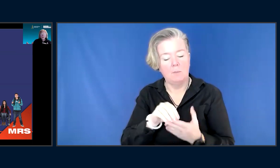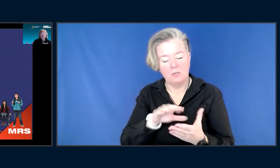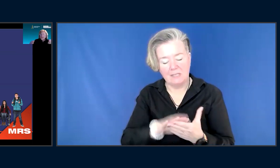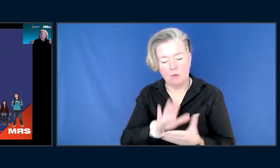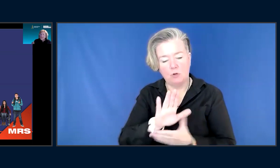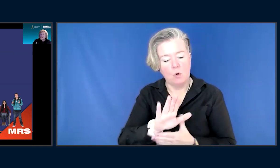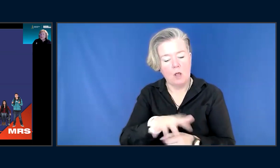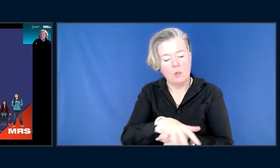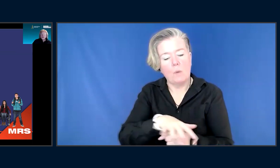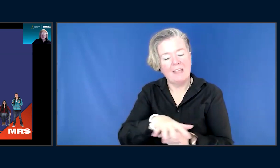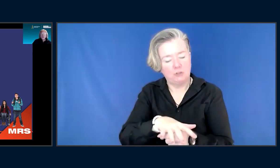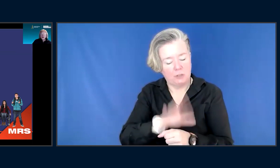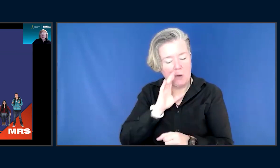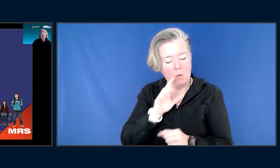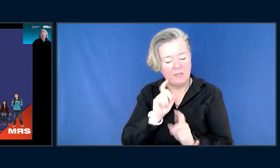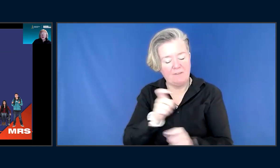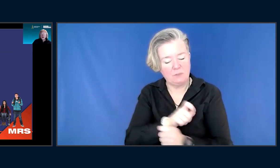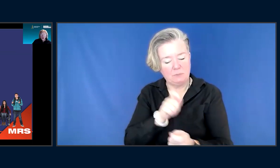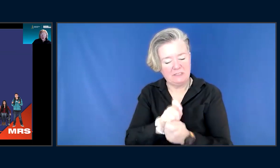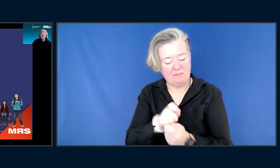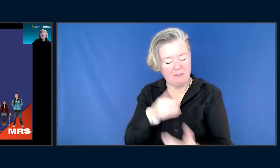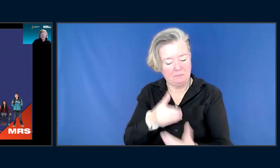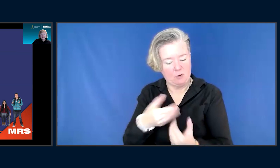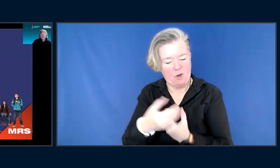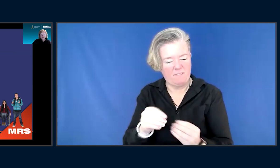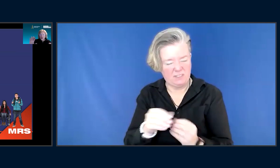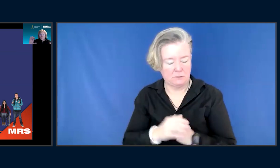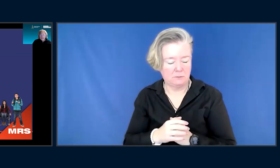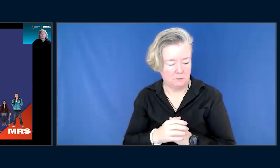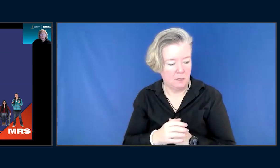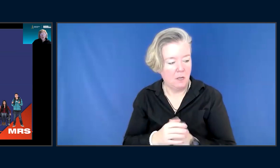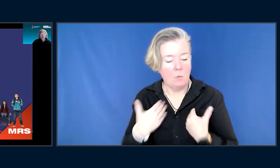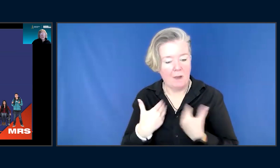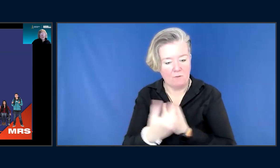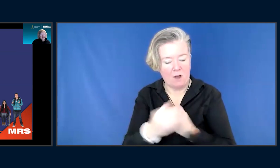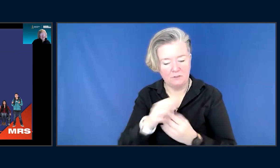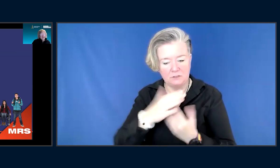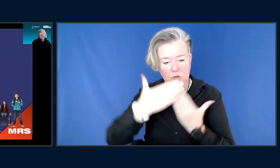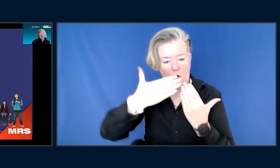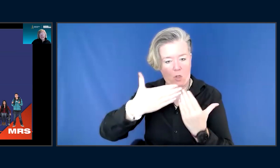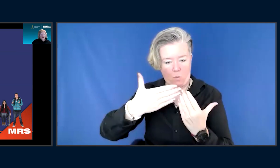you put in your location, and it tells you where the closest office is. We have offices